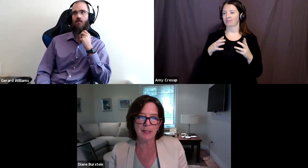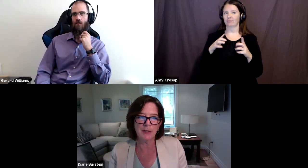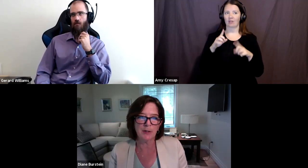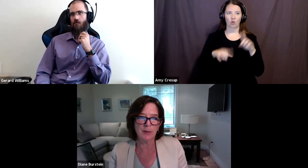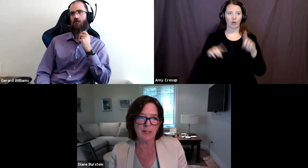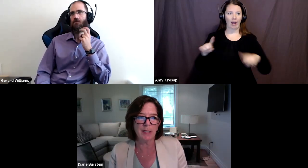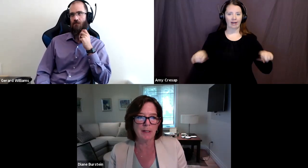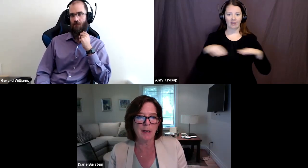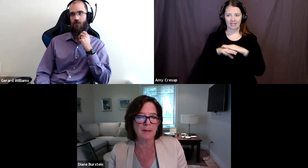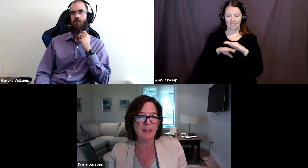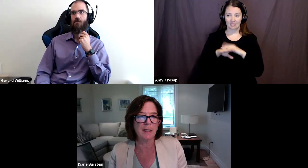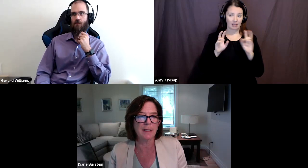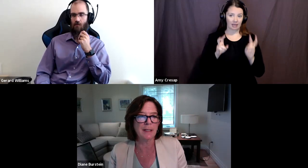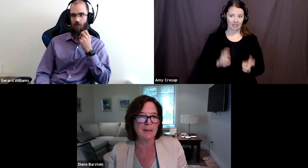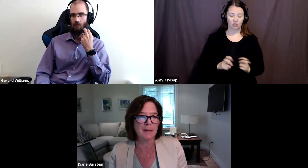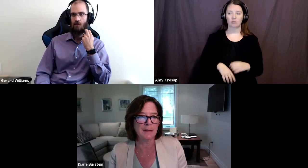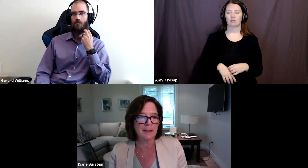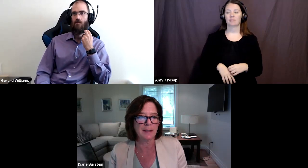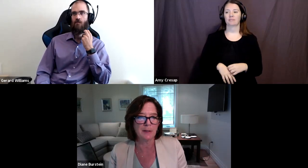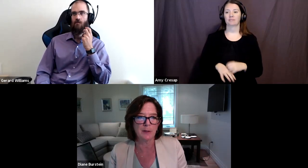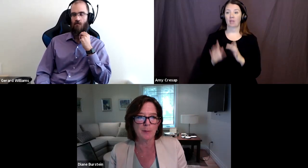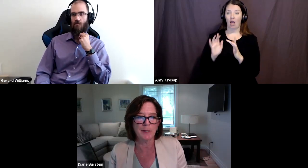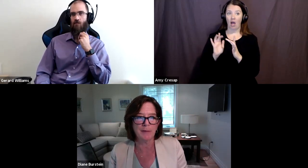issues. And online you'll see there's a complaint